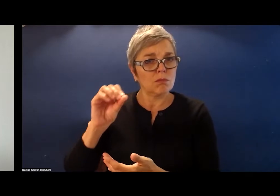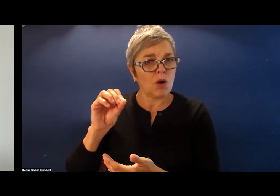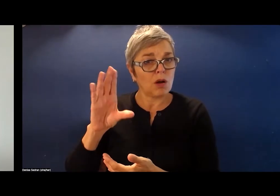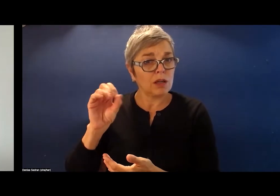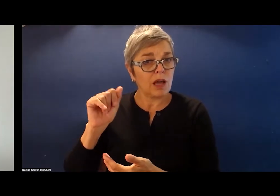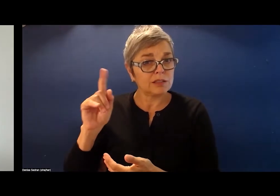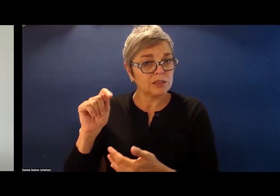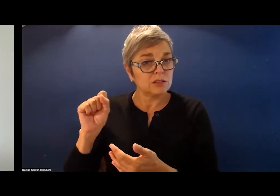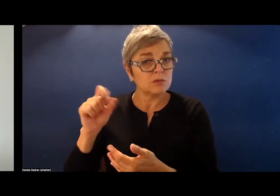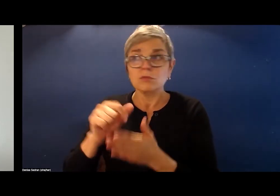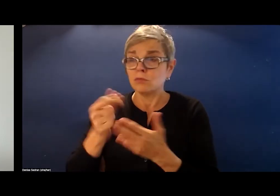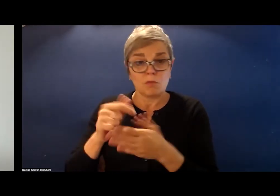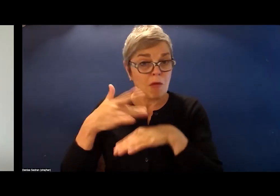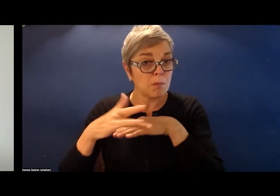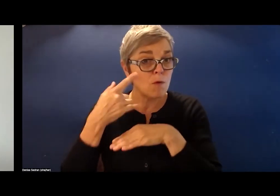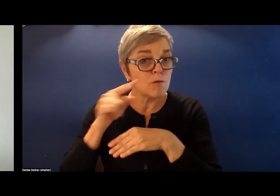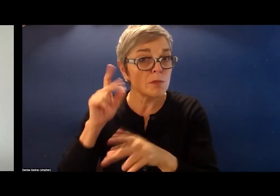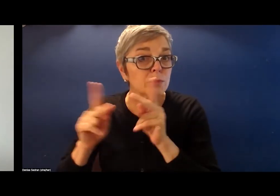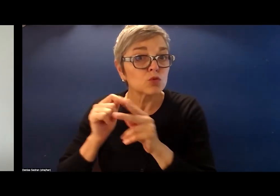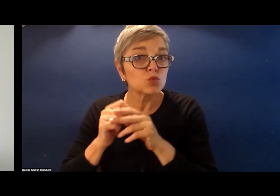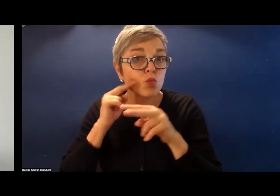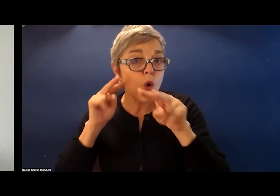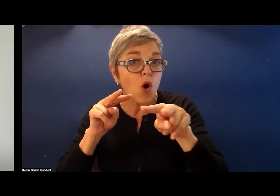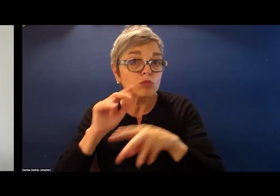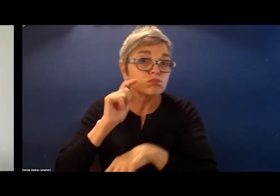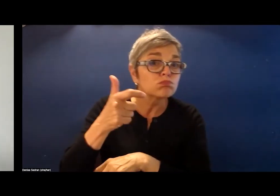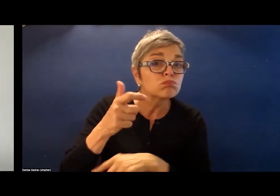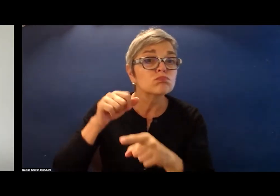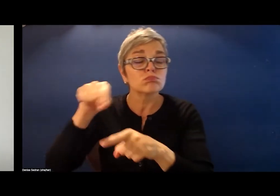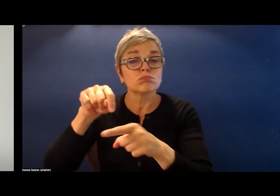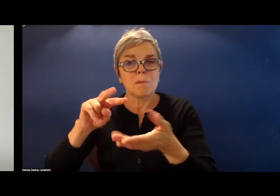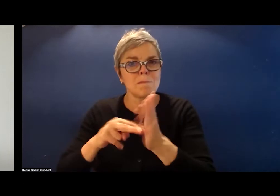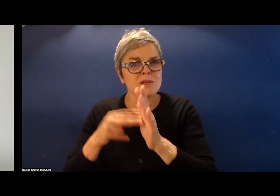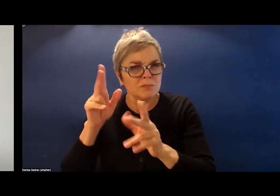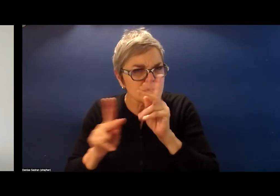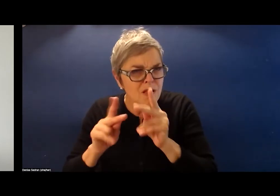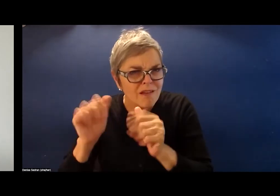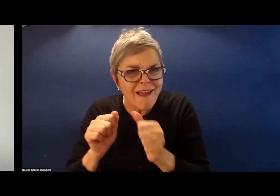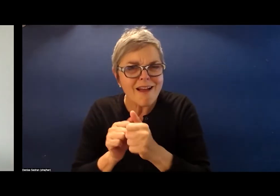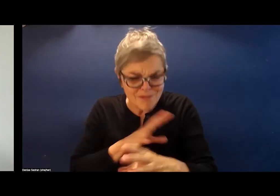for ongoing use, and where there can be a kind of passive site and engagement for those who might want to sync up with us?